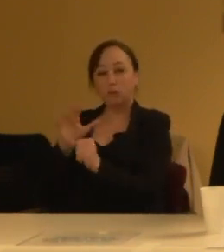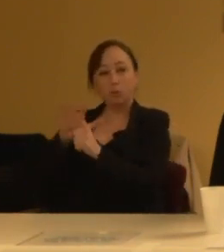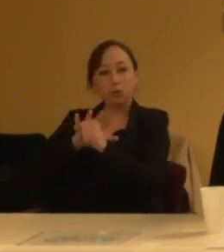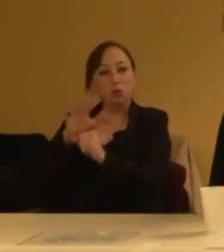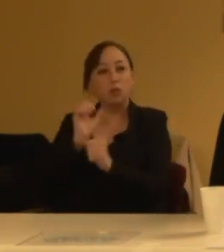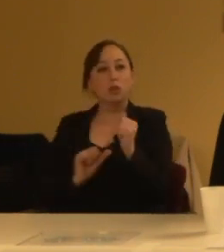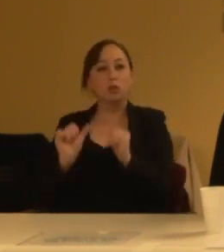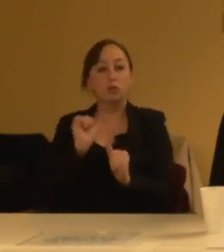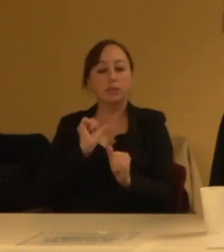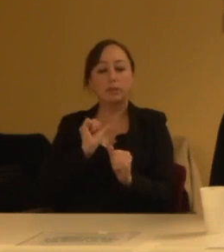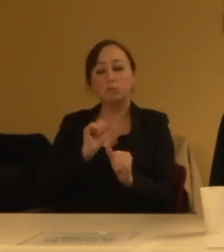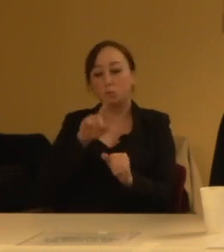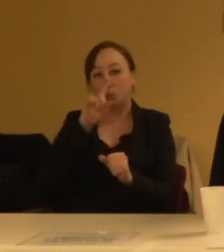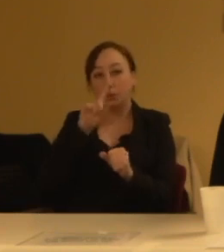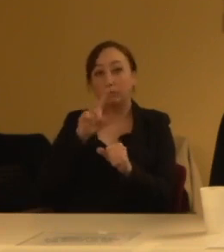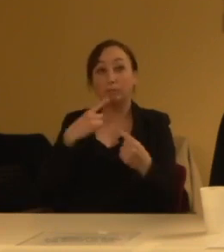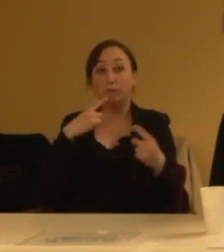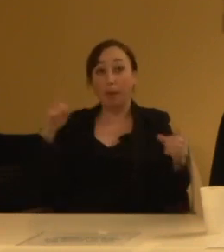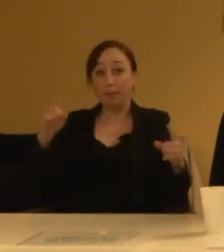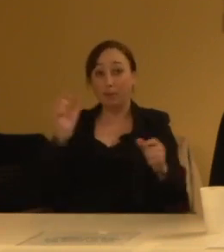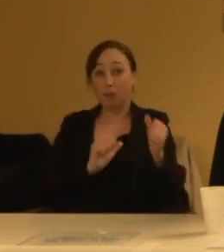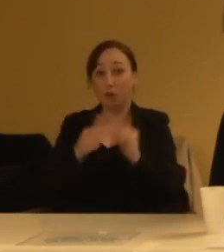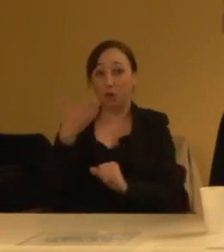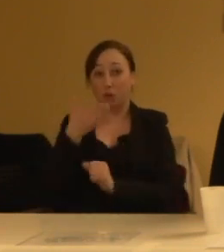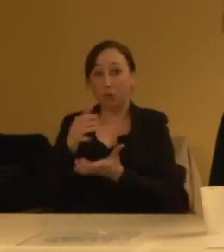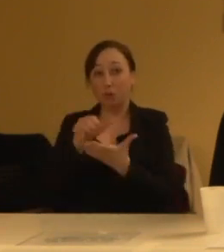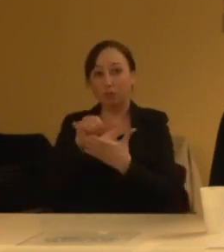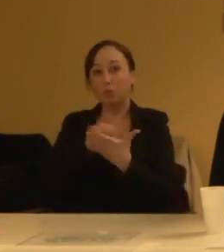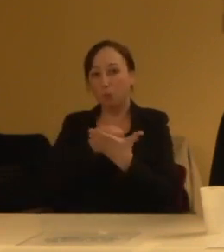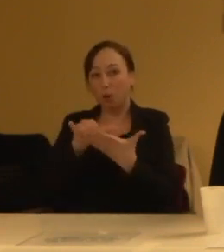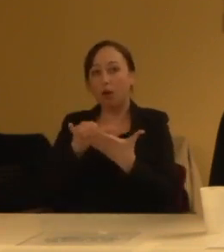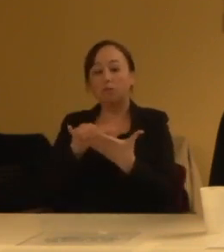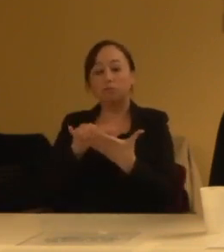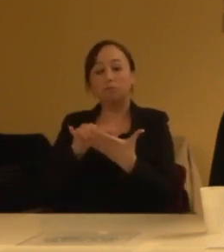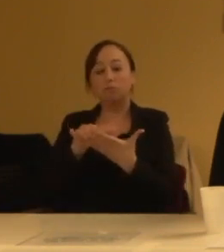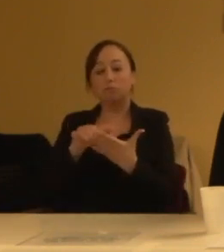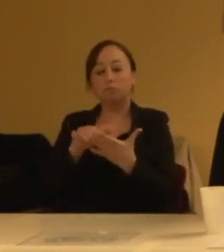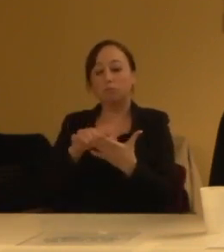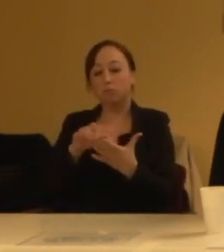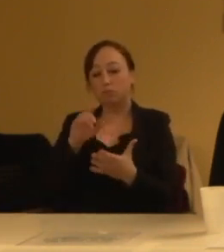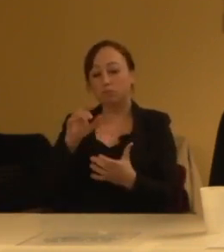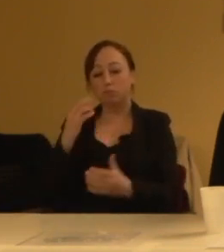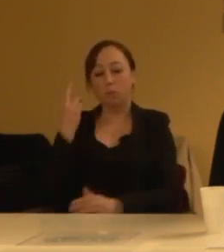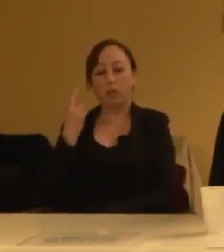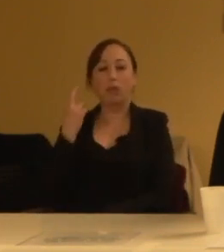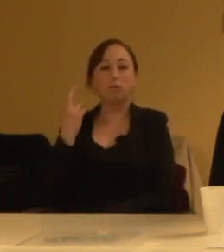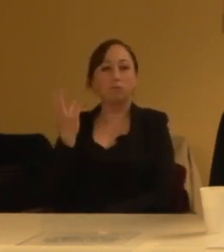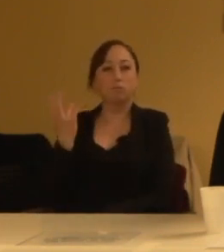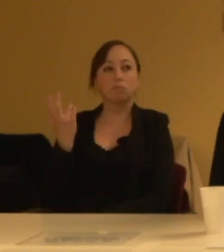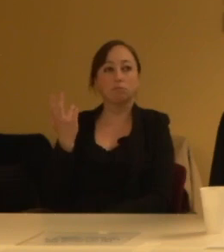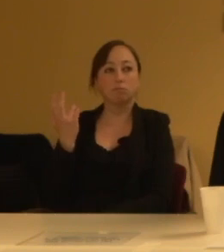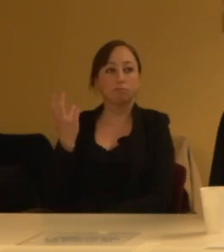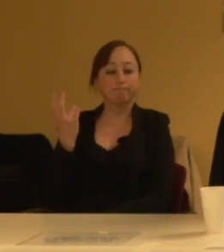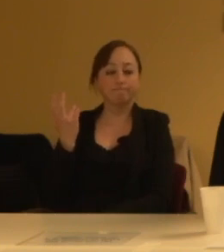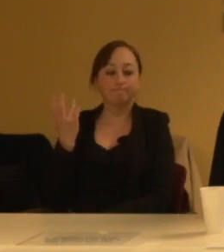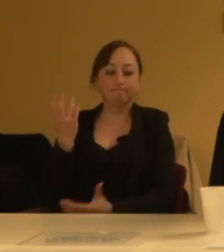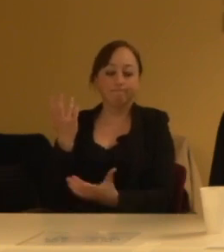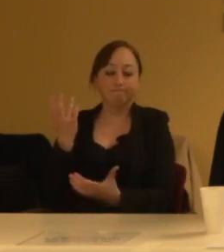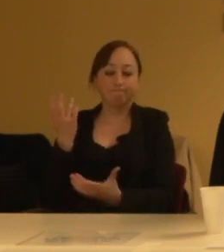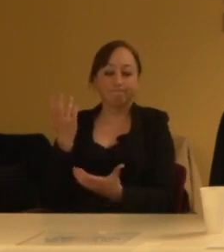eventually commercial theater in New York, it became obvious that, you know, generally speaking, in this country,